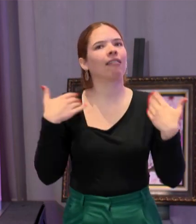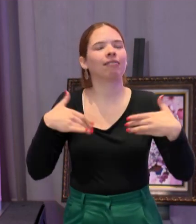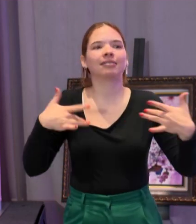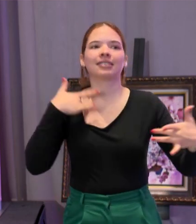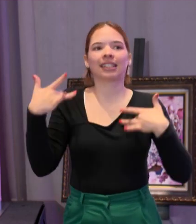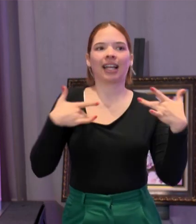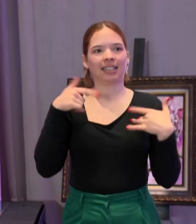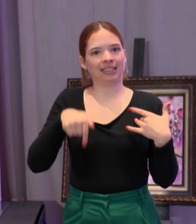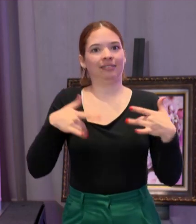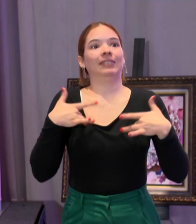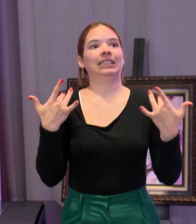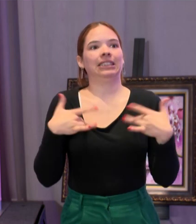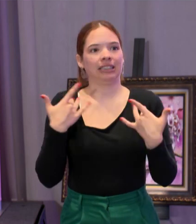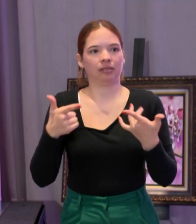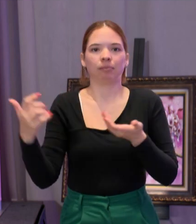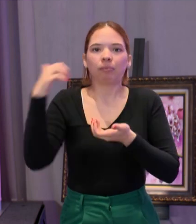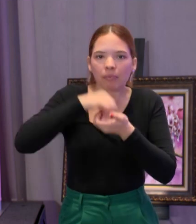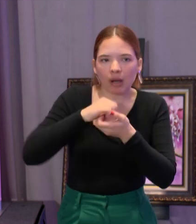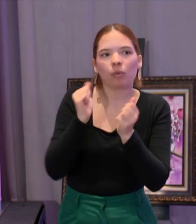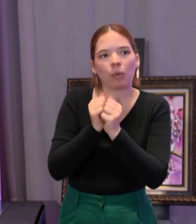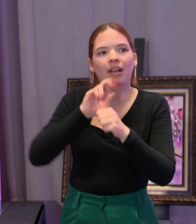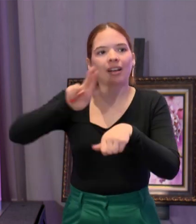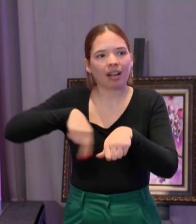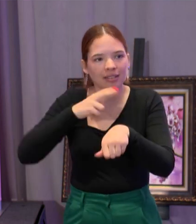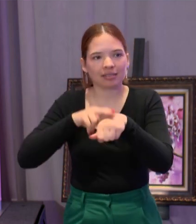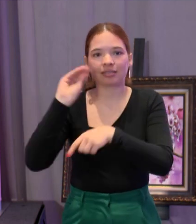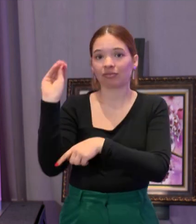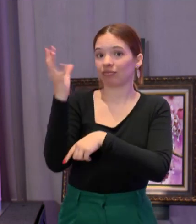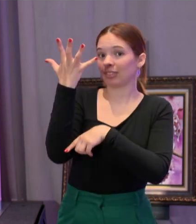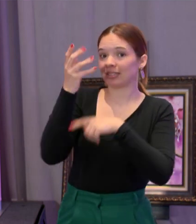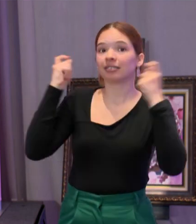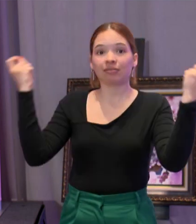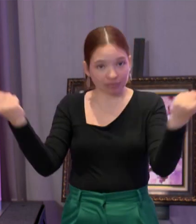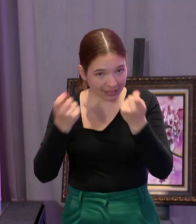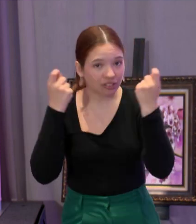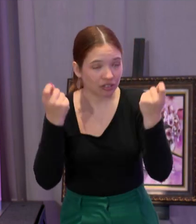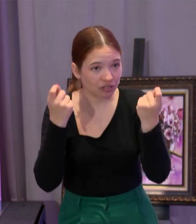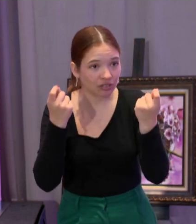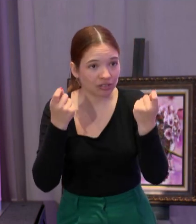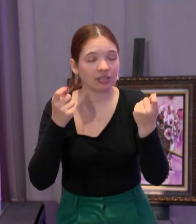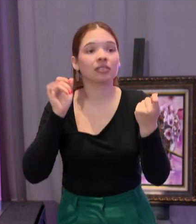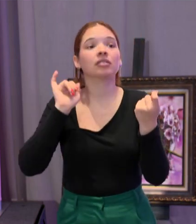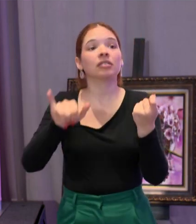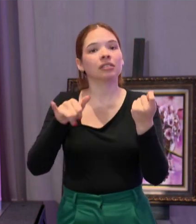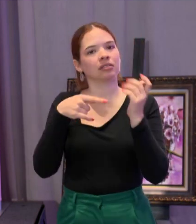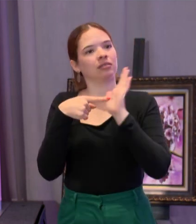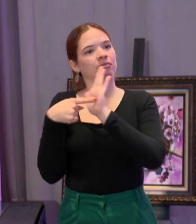EVENTS D.C. IS A PARTNER OF THE NATIONAL CHERRY BLOSSOM FESTIVAL, IN PRESENTING SPONSOR